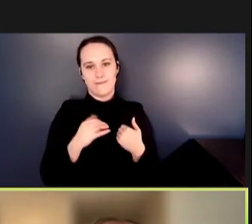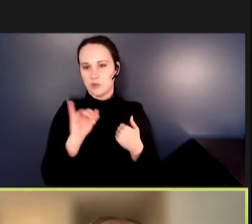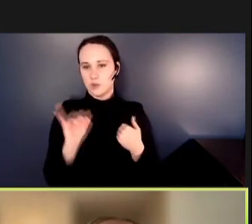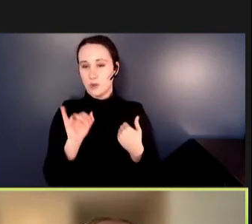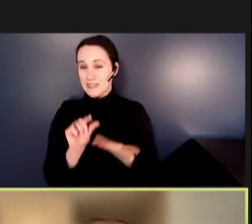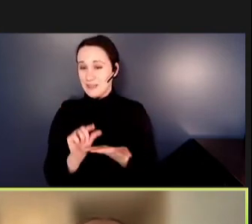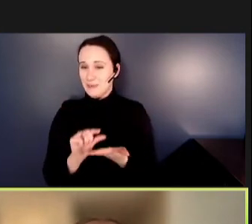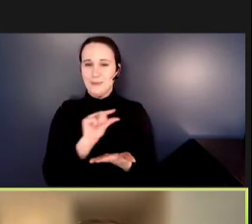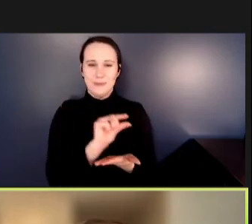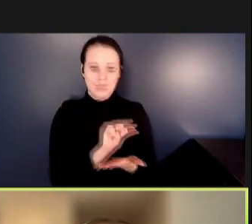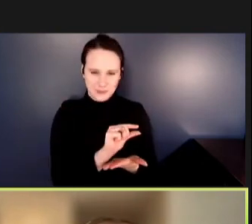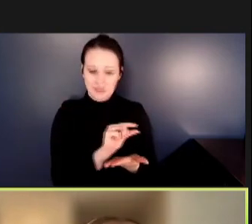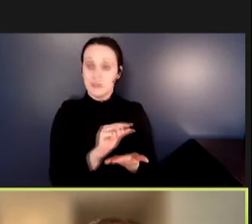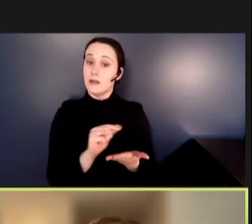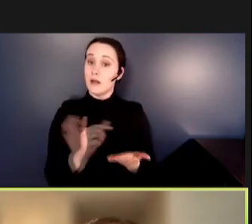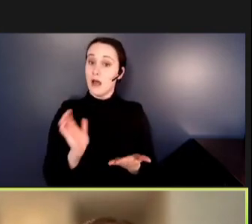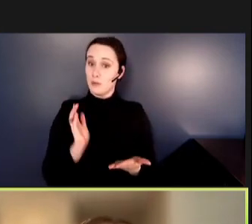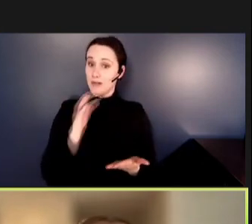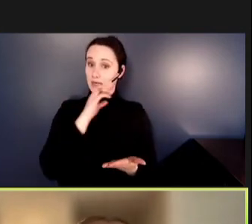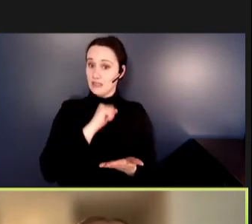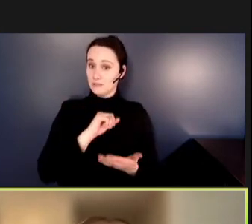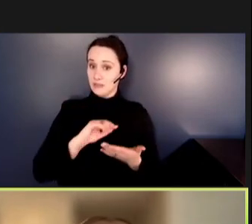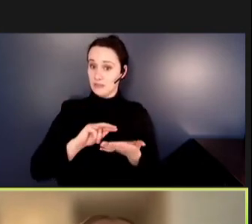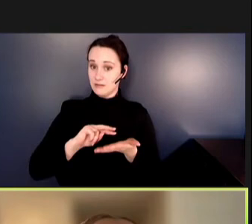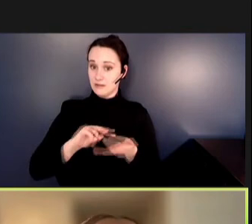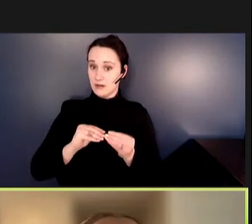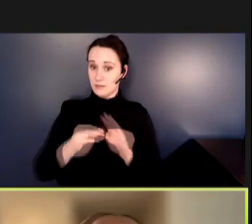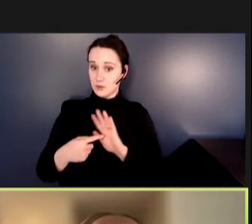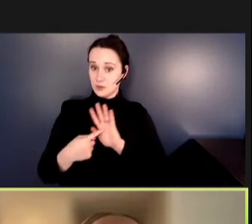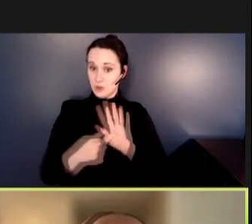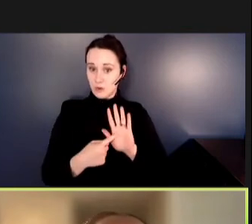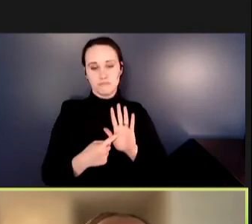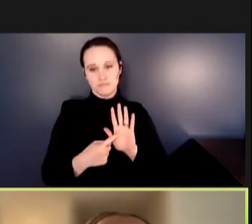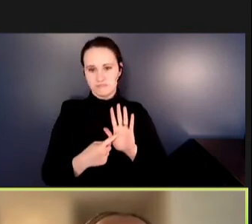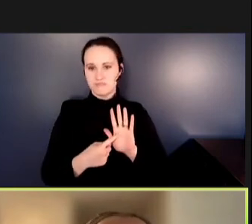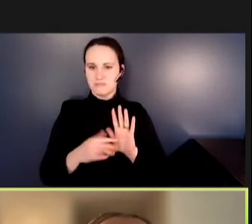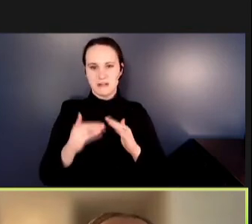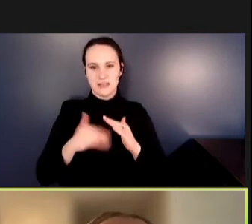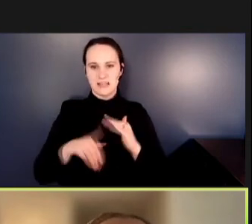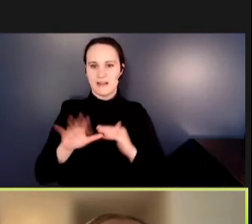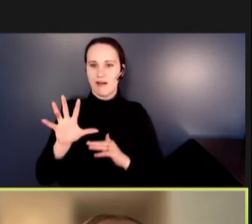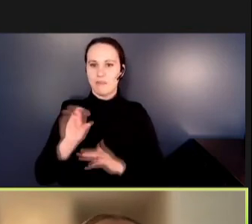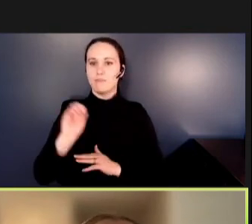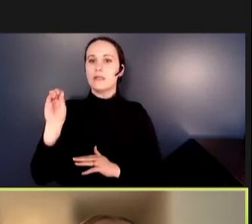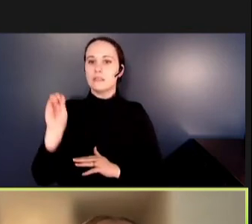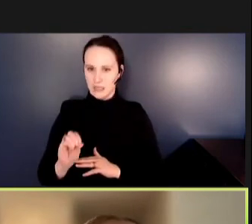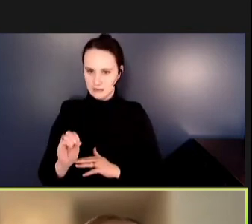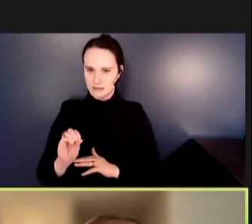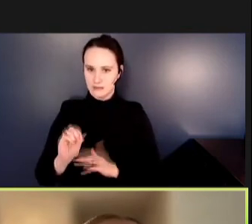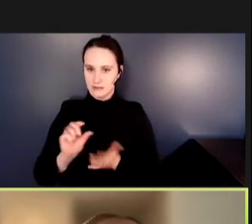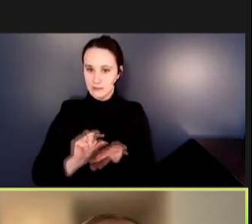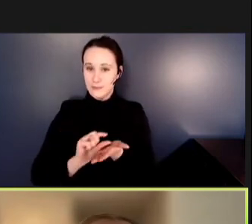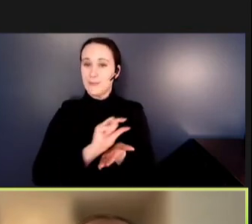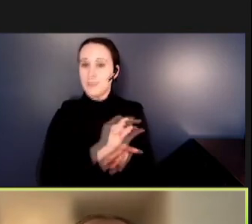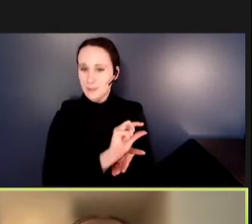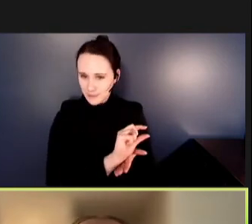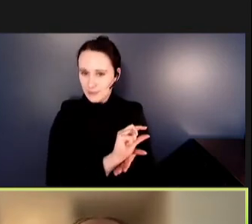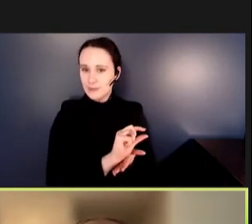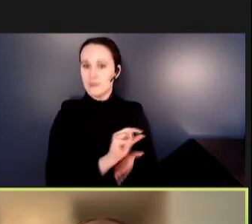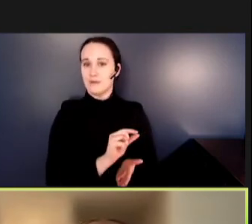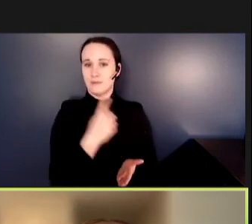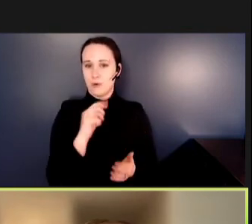showing less than five percent is actually going towards uninsured vaccine purchase, which is